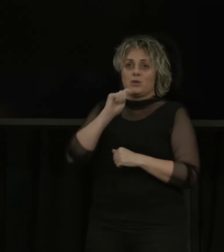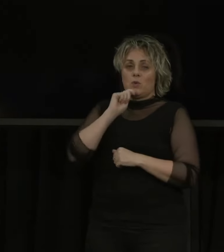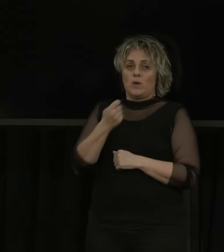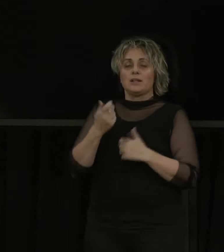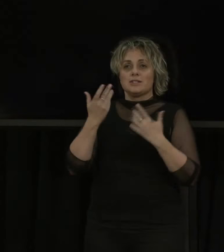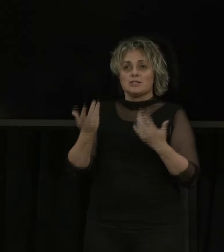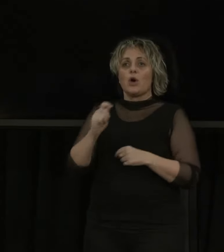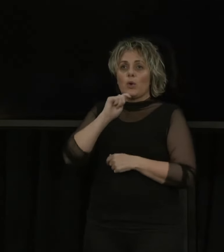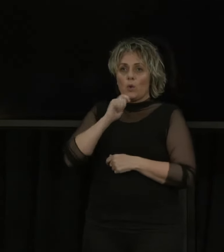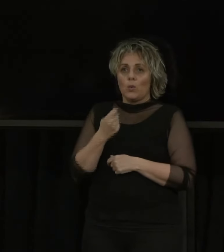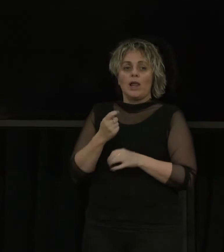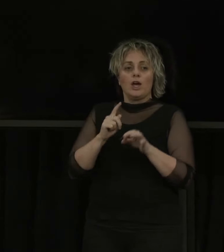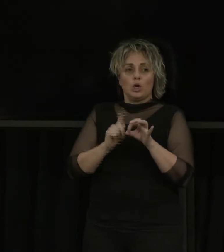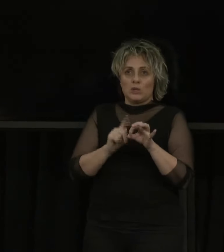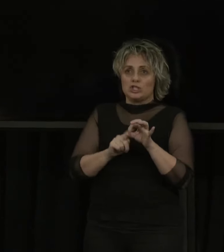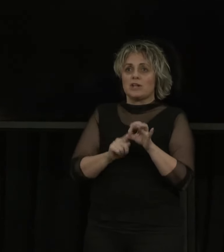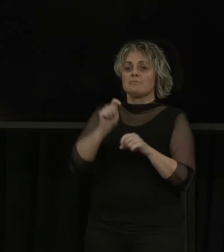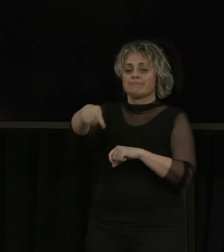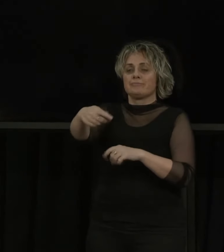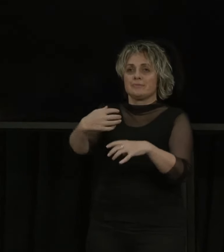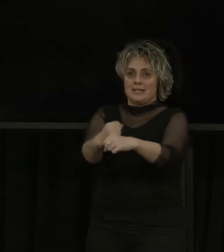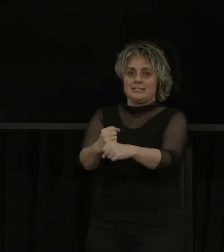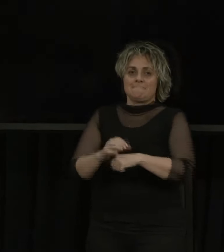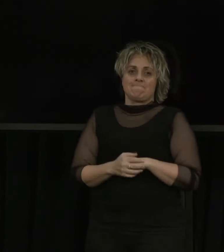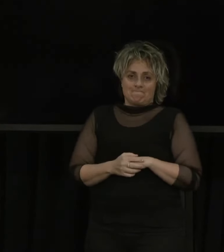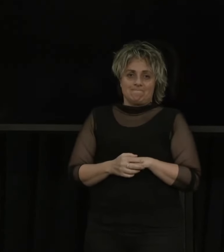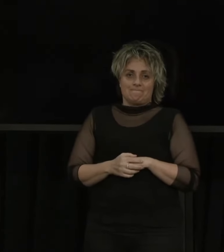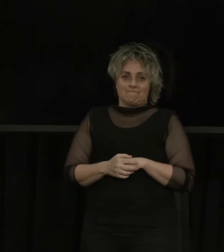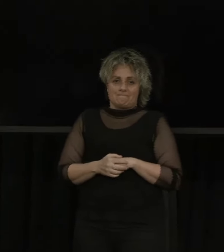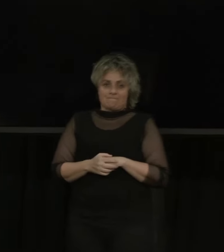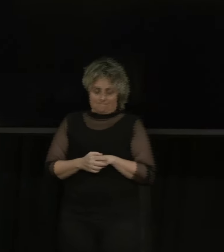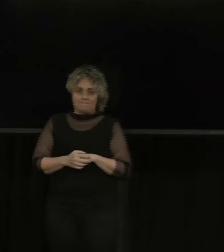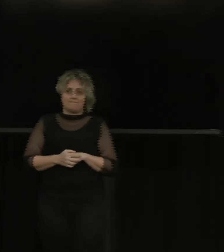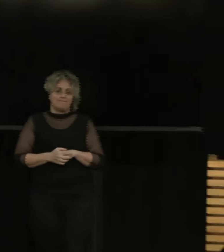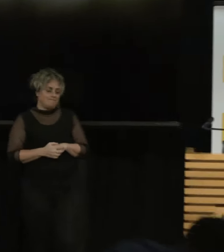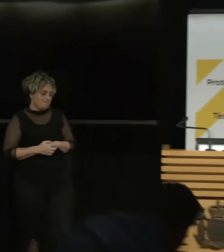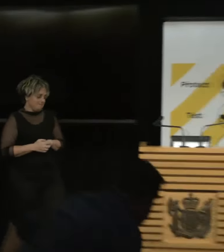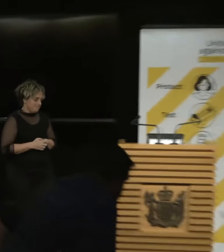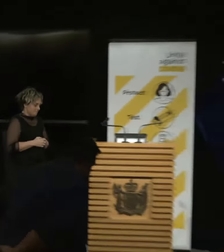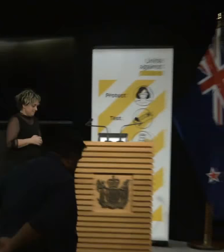and Michael to hand over how the vaccinations if it will work and then we will look to take questions. We start with questions for Shane and Michael and then we